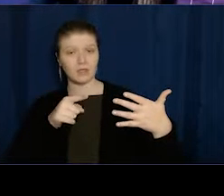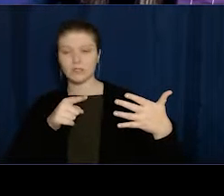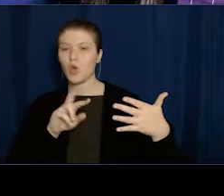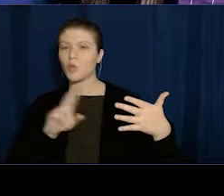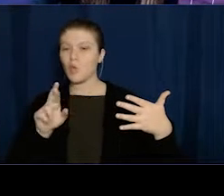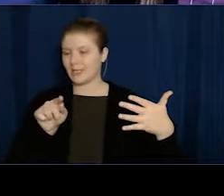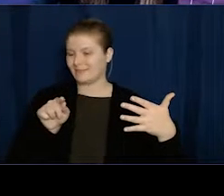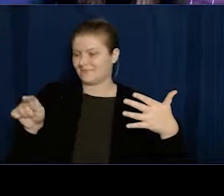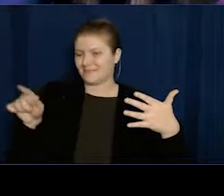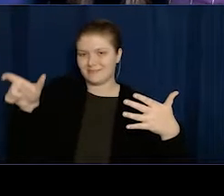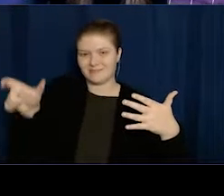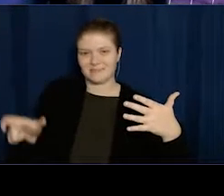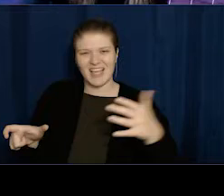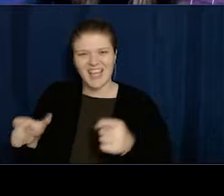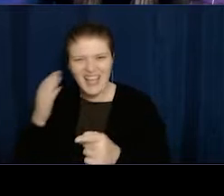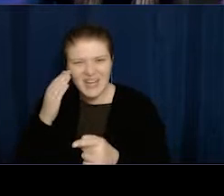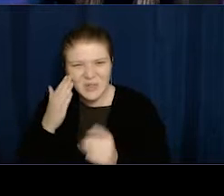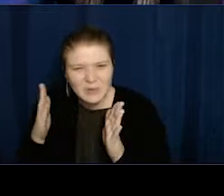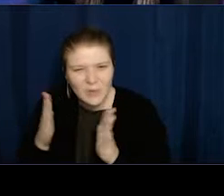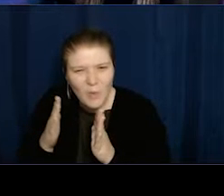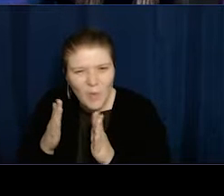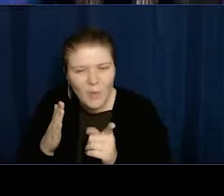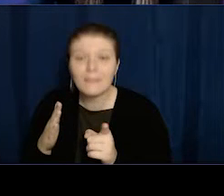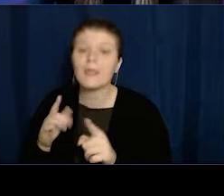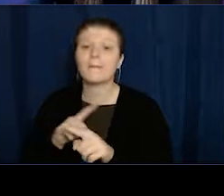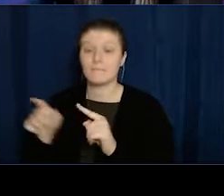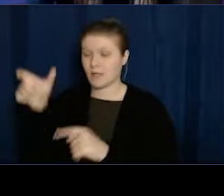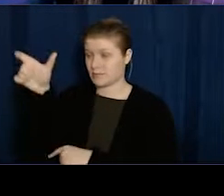and that's a little small here, that tells you when the date will be effective